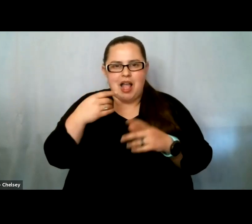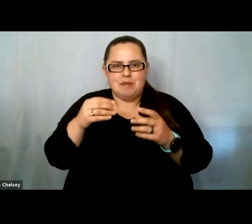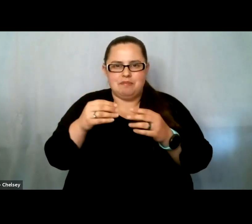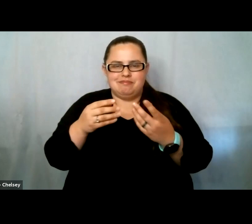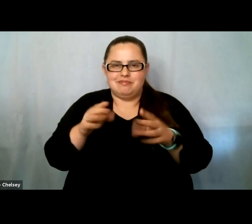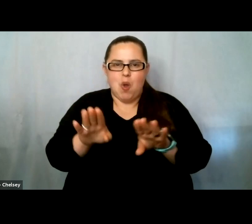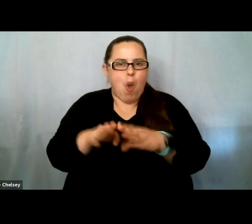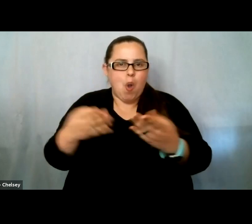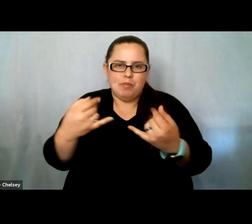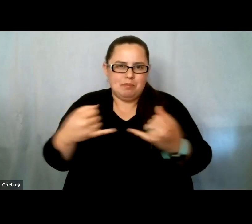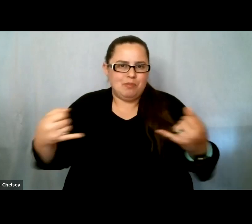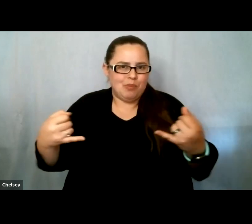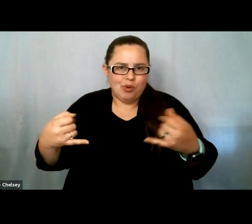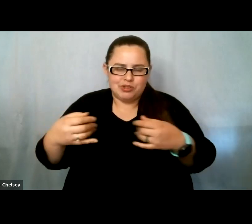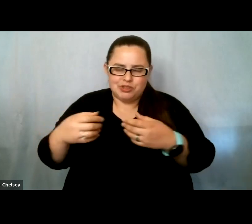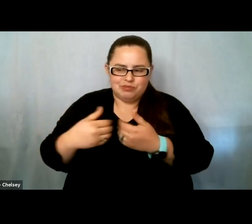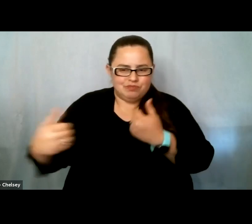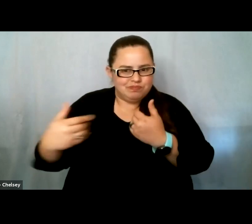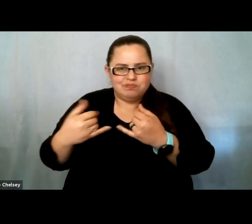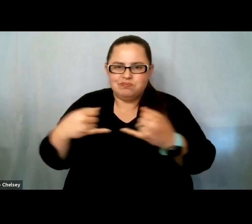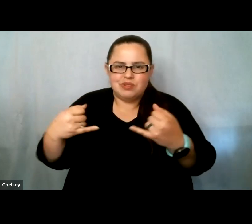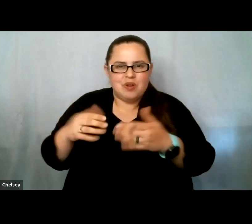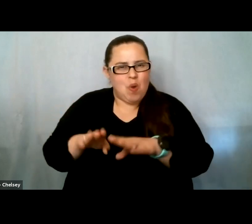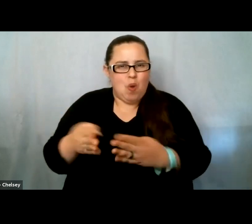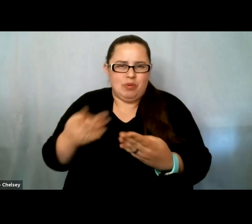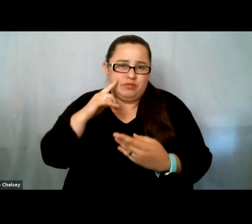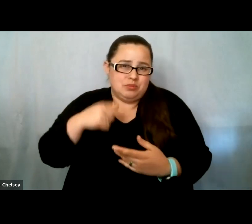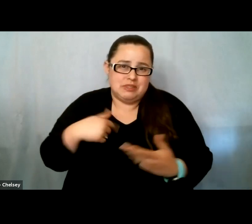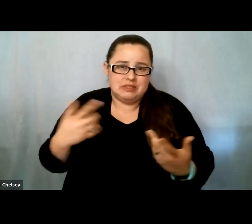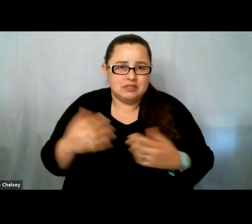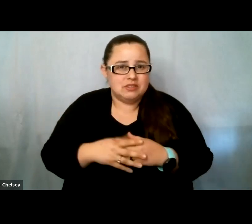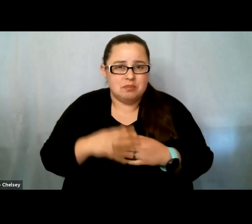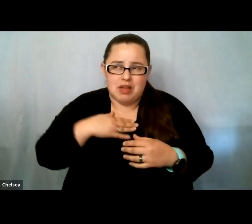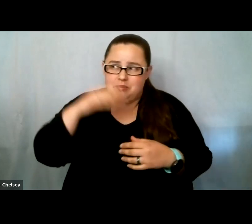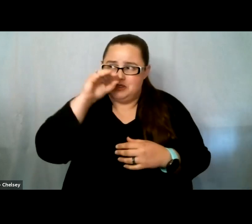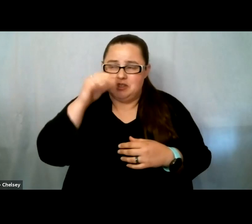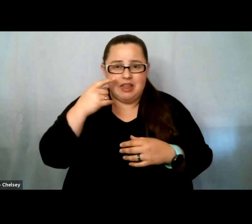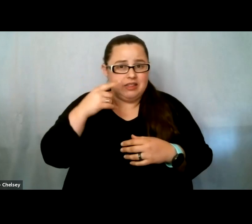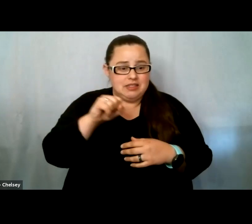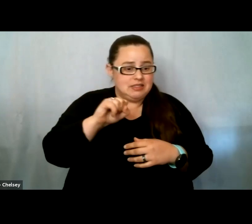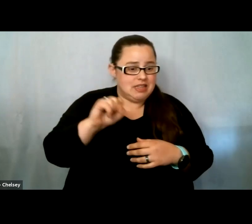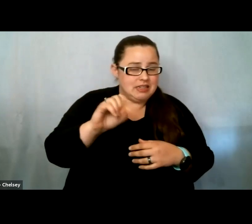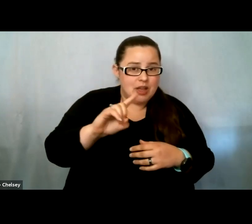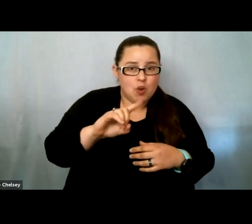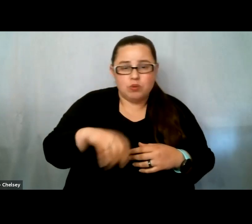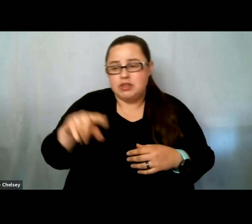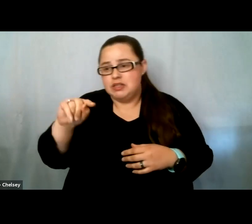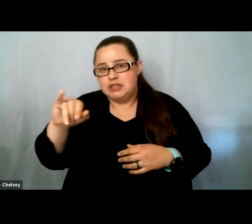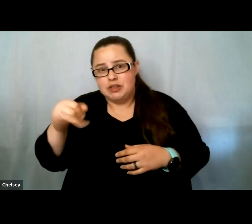person. I, I seen San Diego and Tijuana as one city, which they are, the only thing